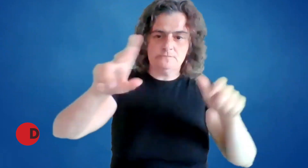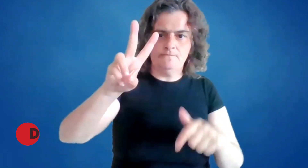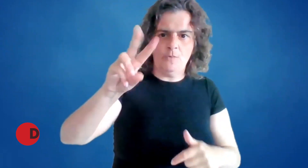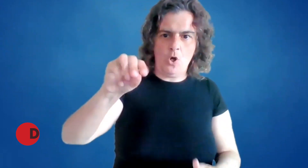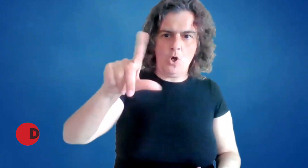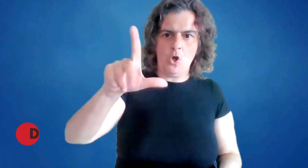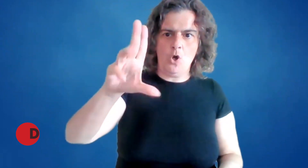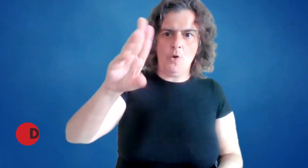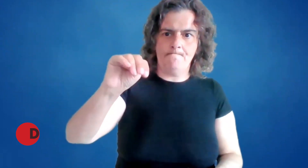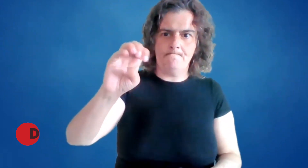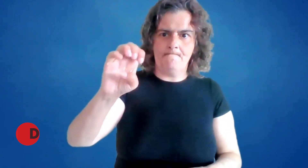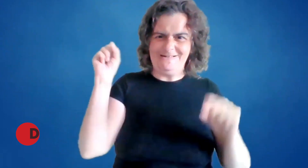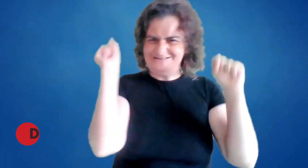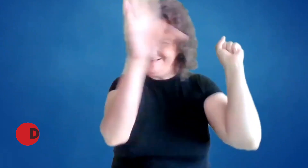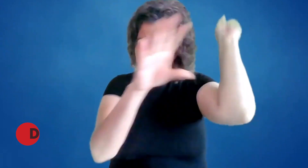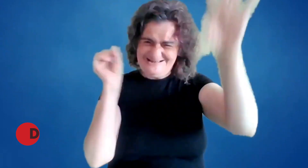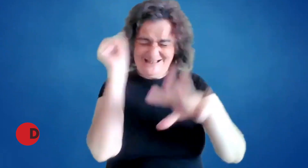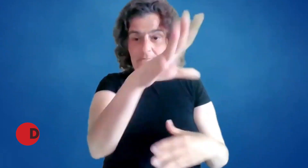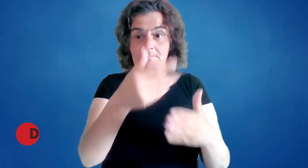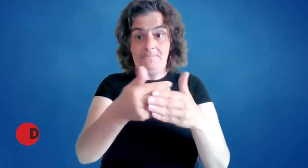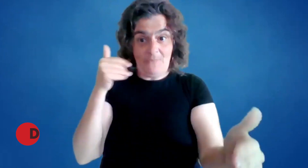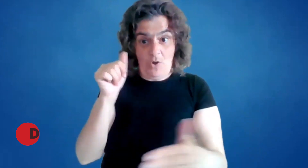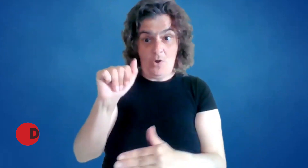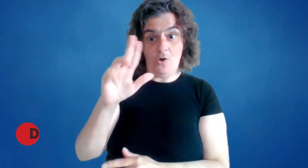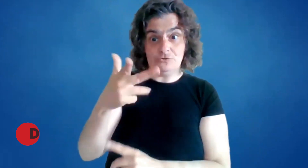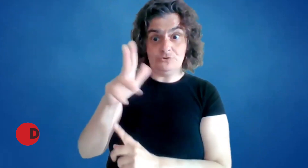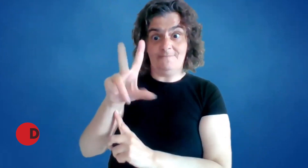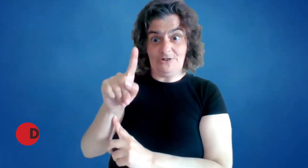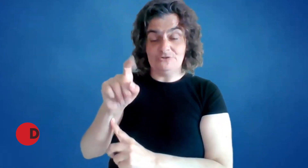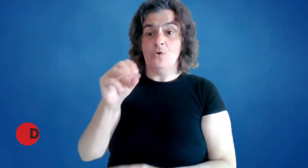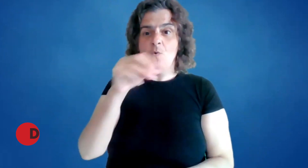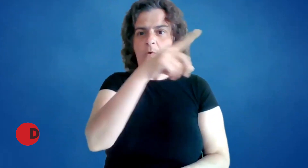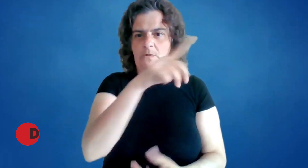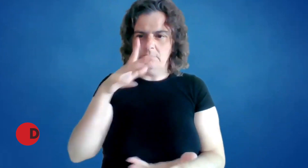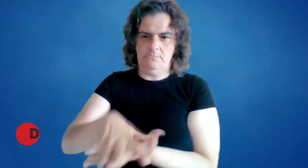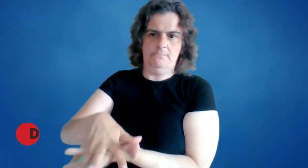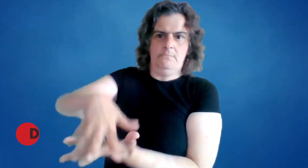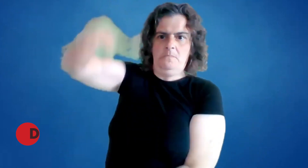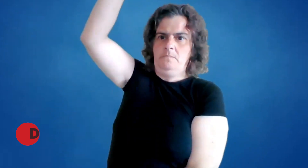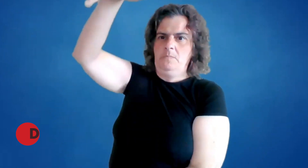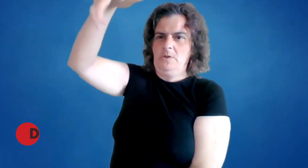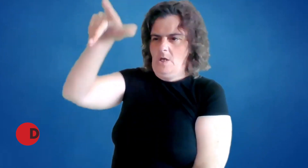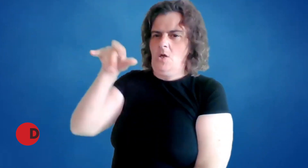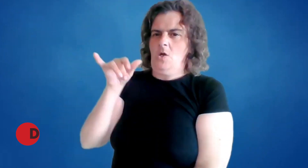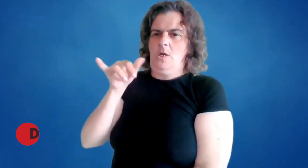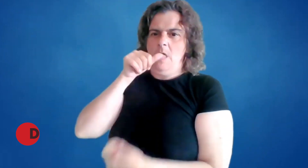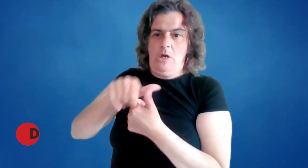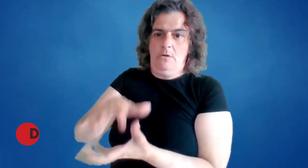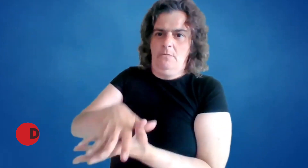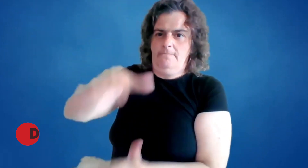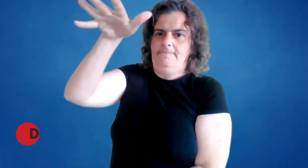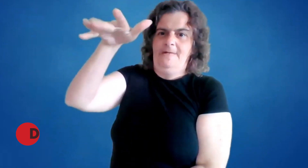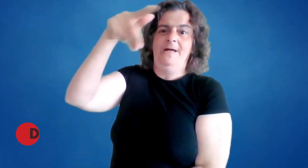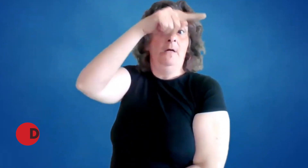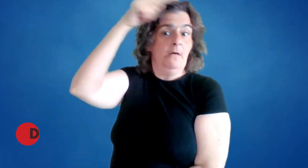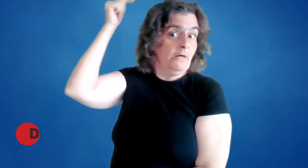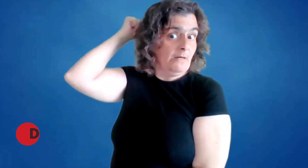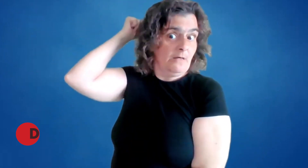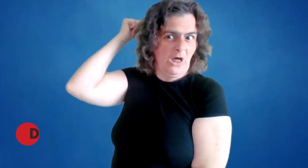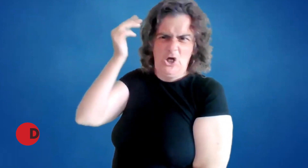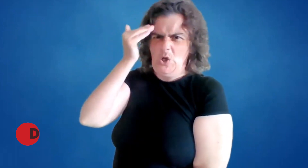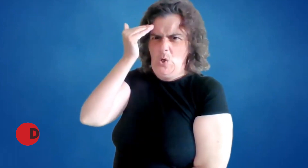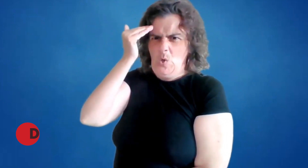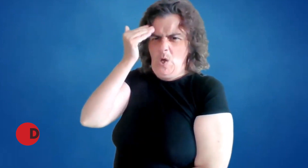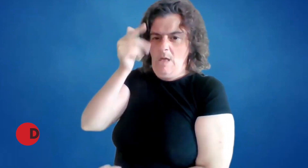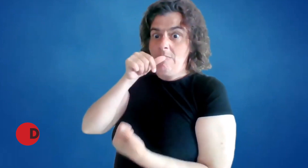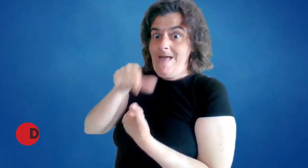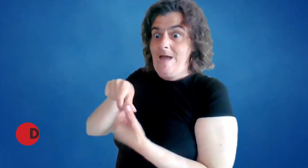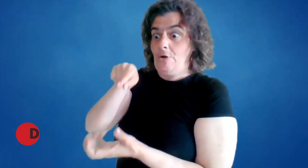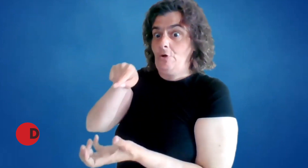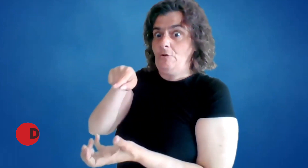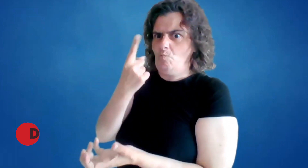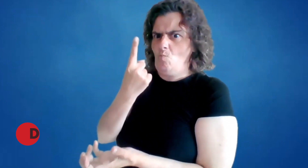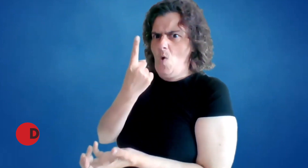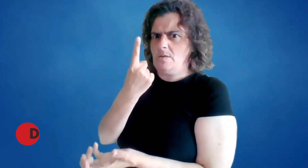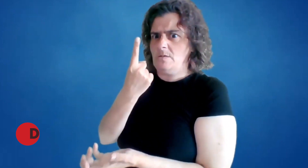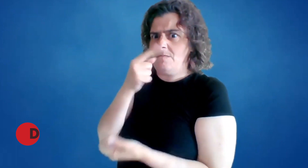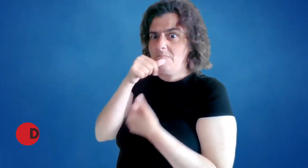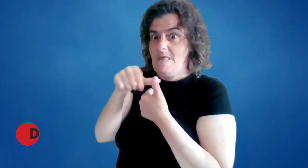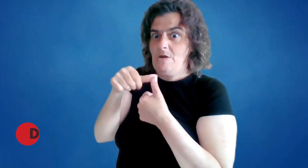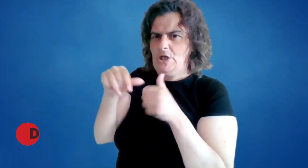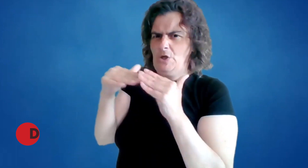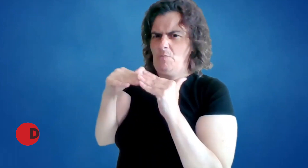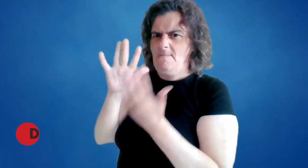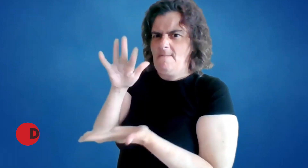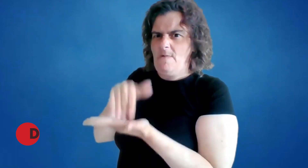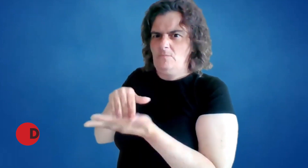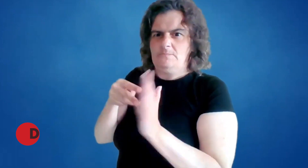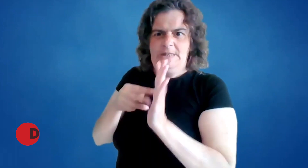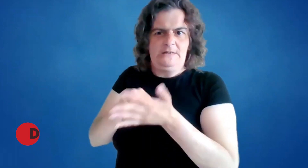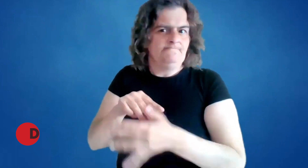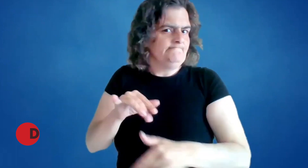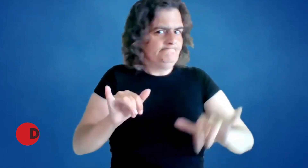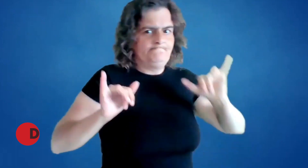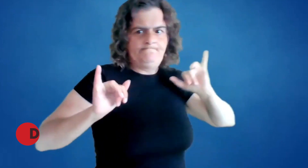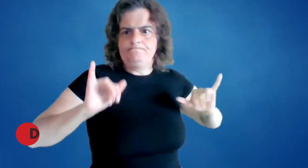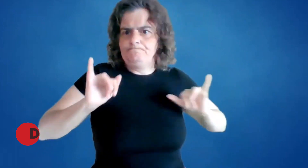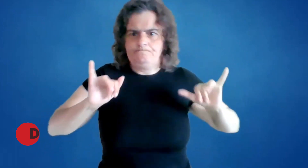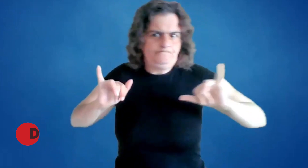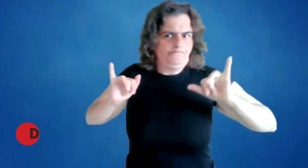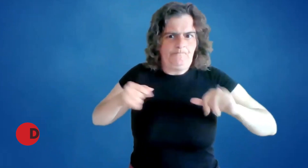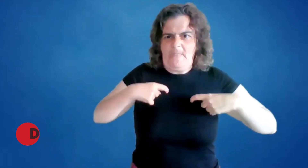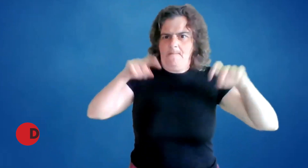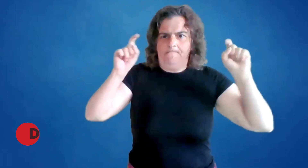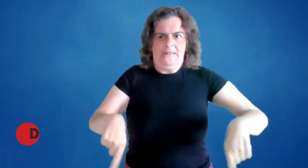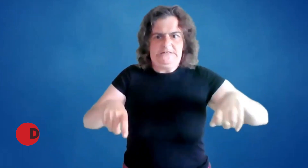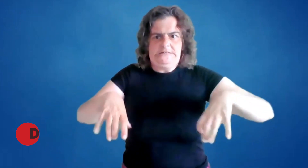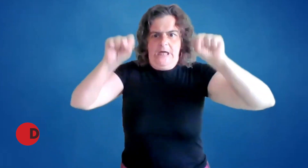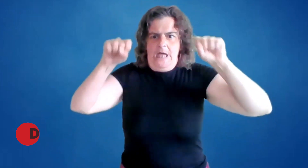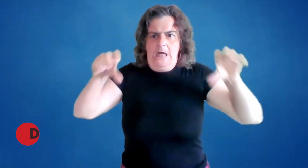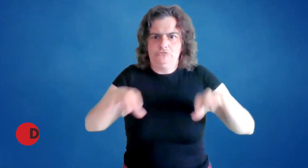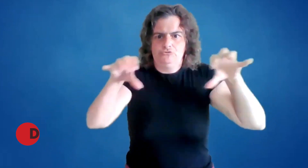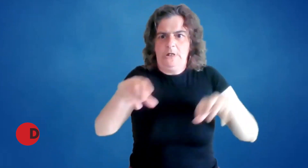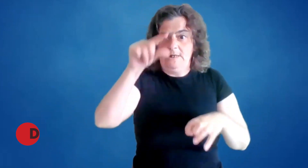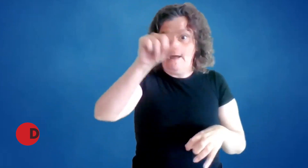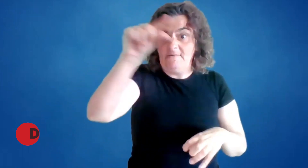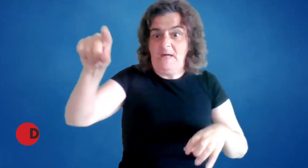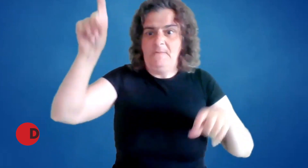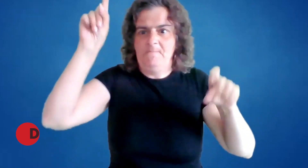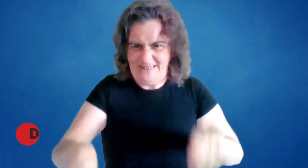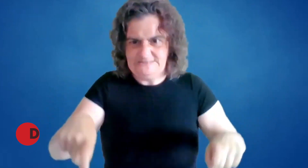We want a large volume of letters sent in before August 31st